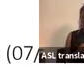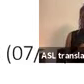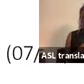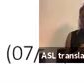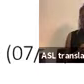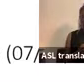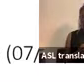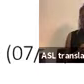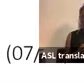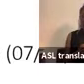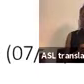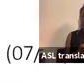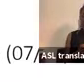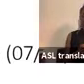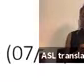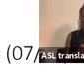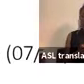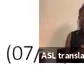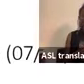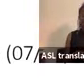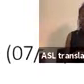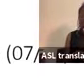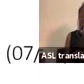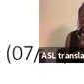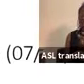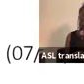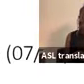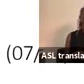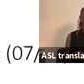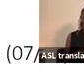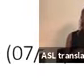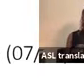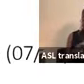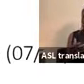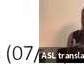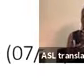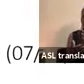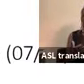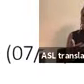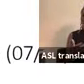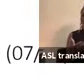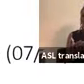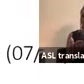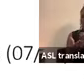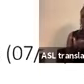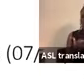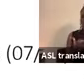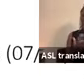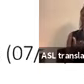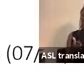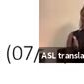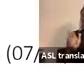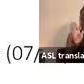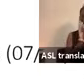This, I think, is the most remarkable slide to note. And, Kate, if you could just put the arrow on the blue line.